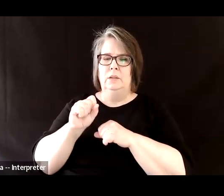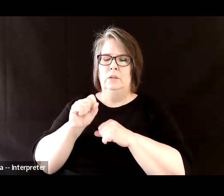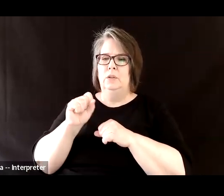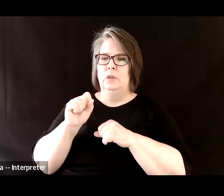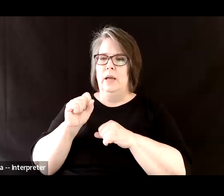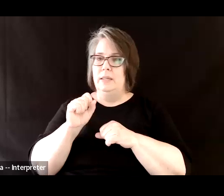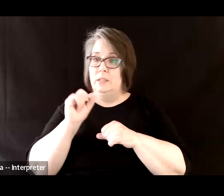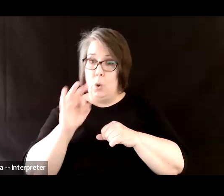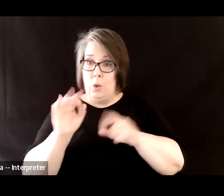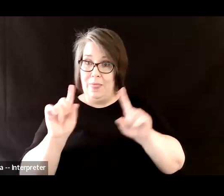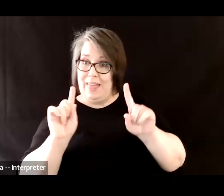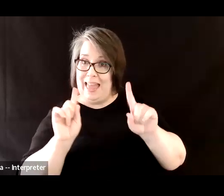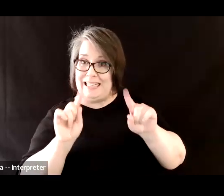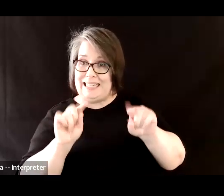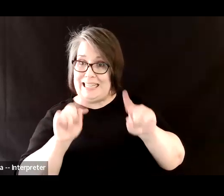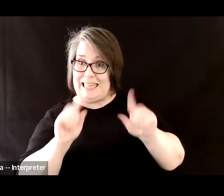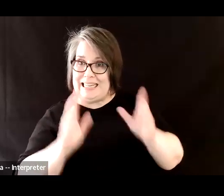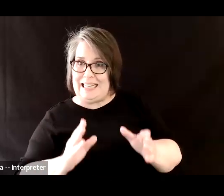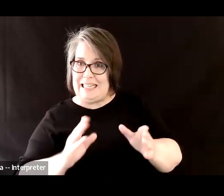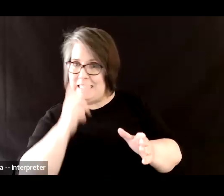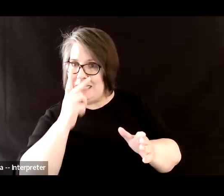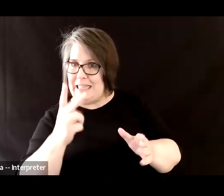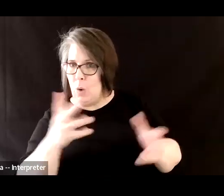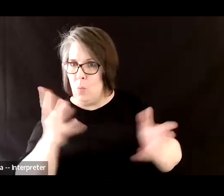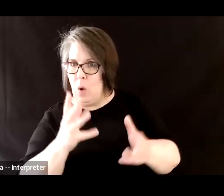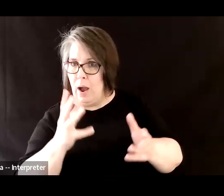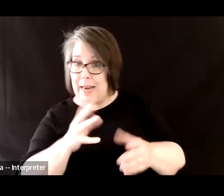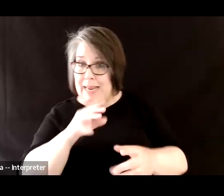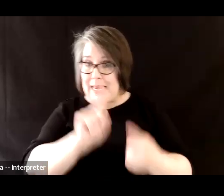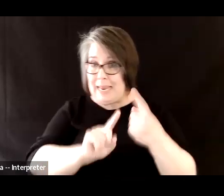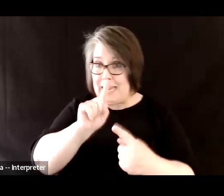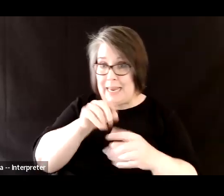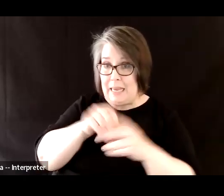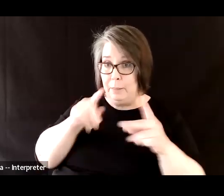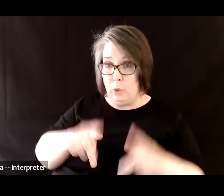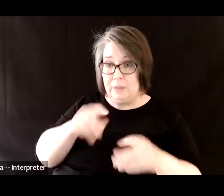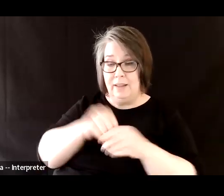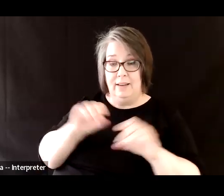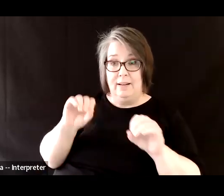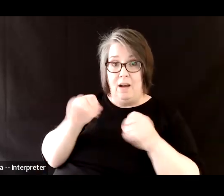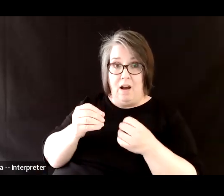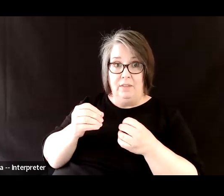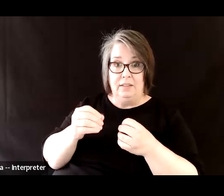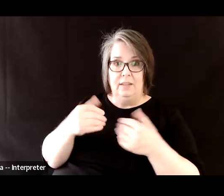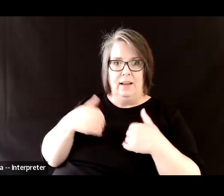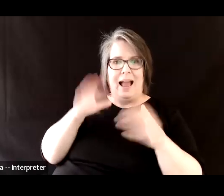attendees seeing? If they are in person and in office settings or I have a picture here on the screen that